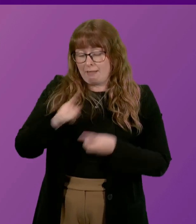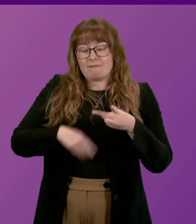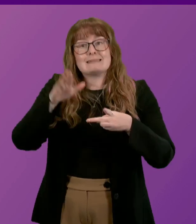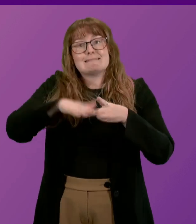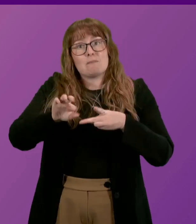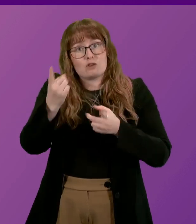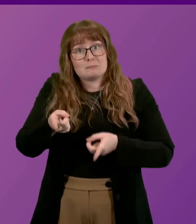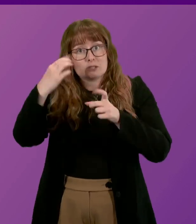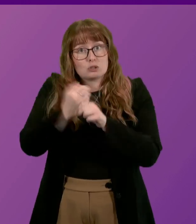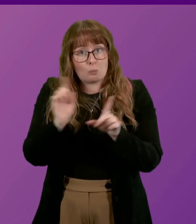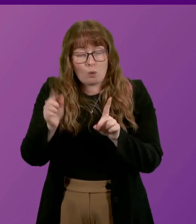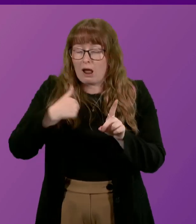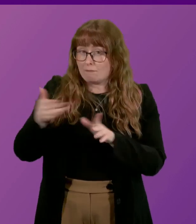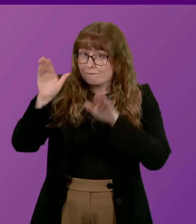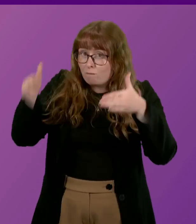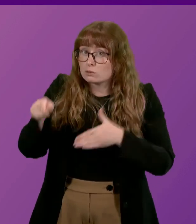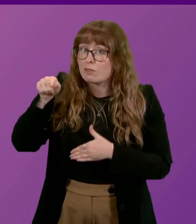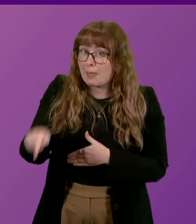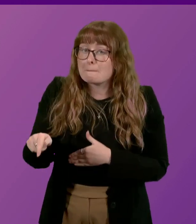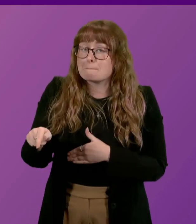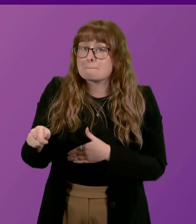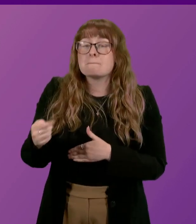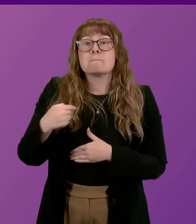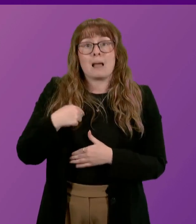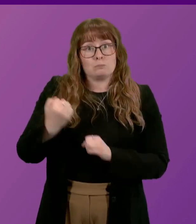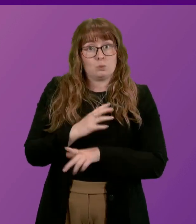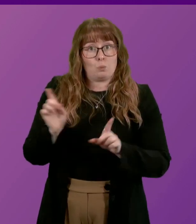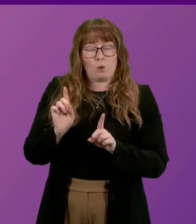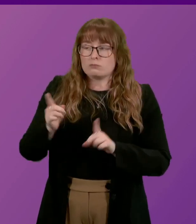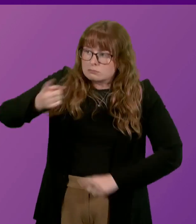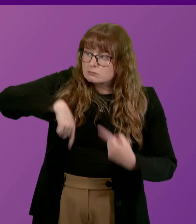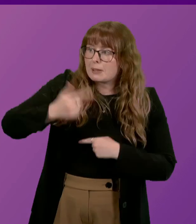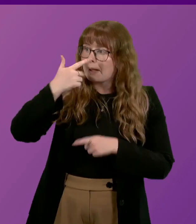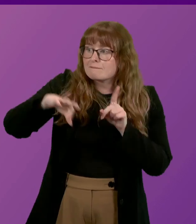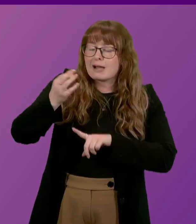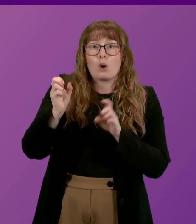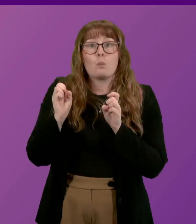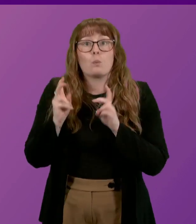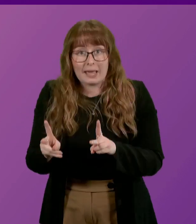what is commanding my attention and my focus—is considering how we can find a way in which we